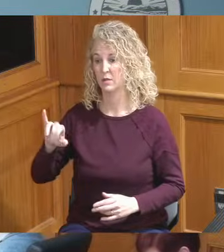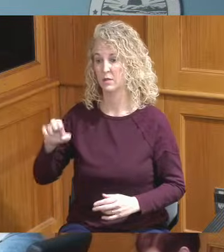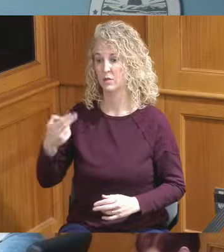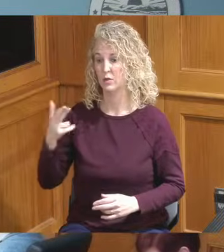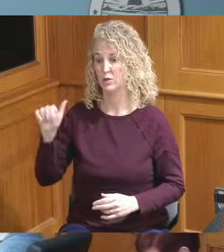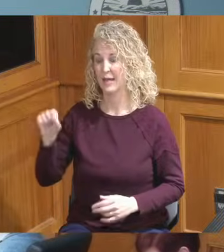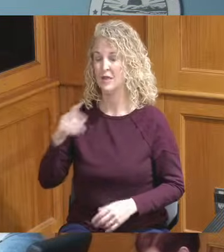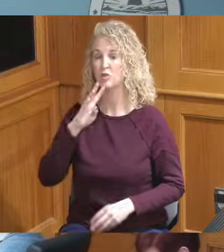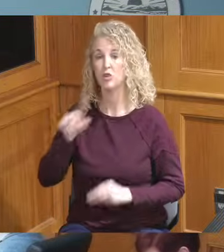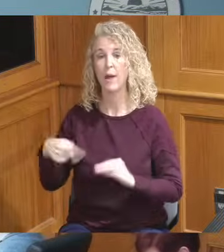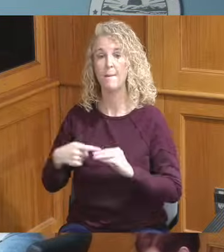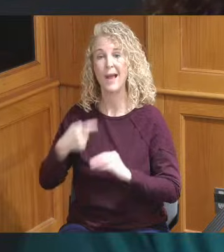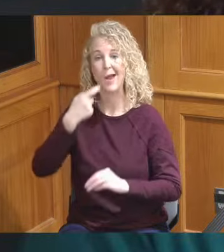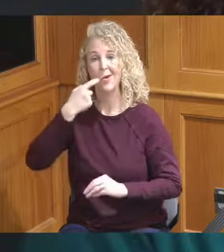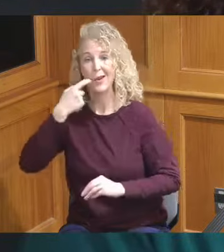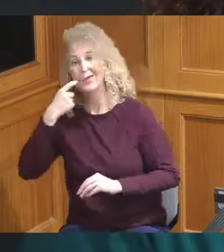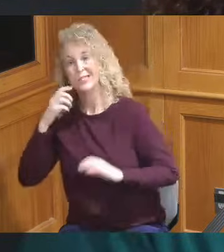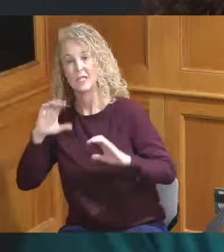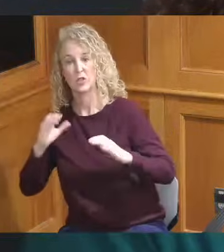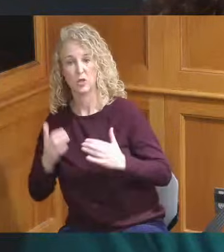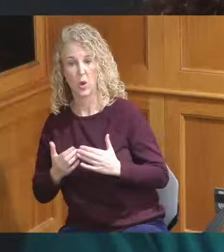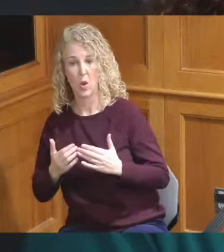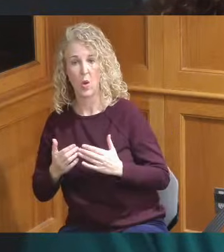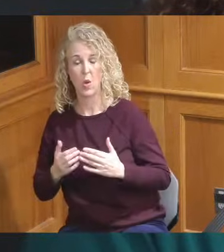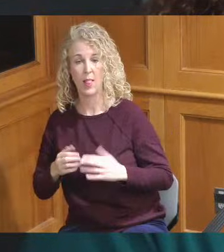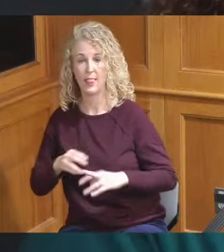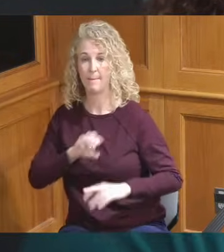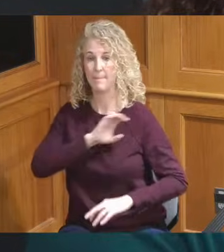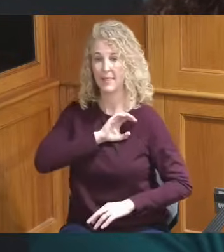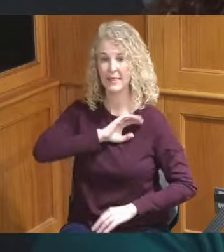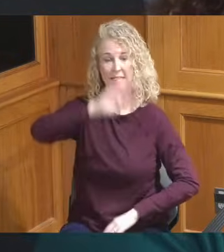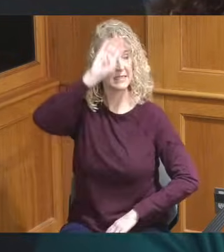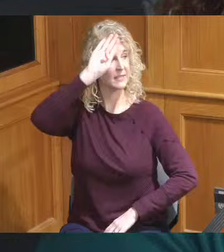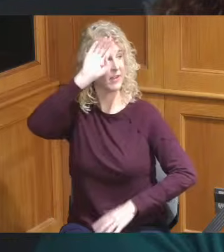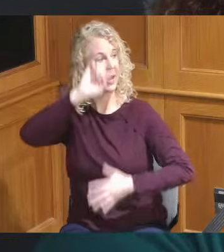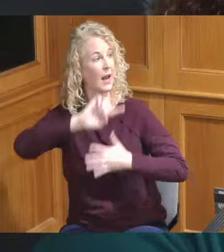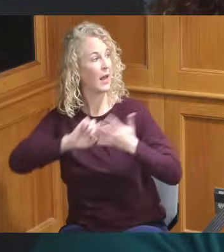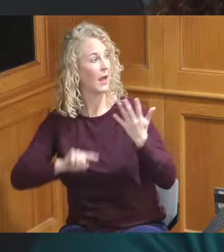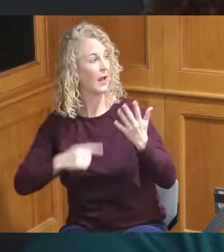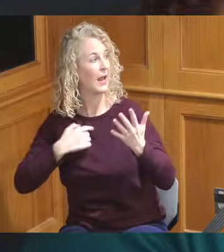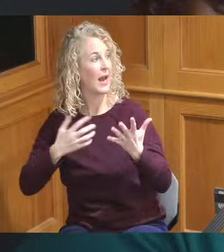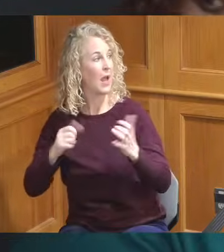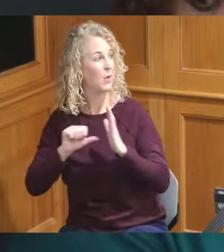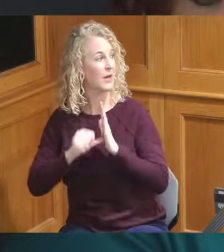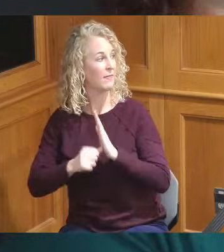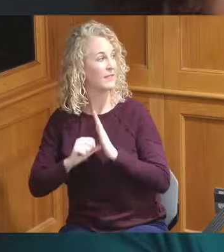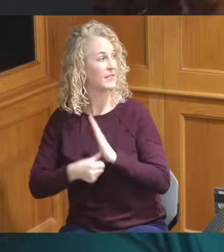addiction coalition and it has police and fire and so many other people and I did highlight that the